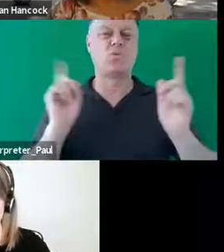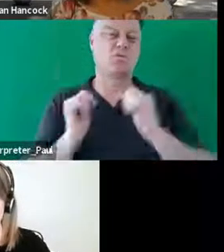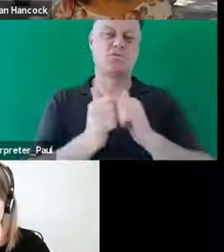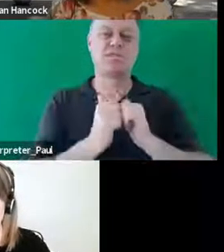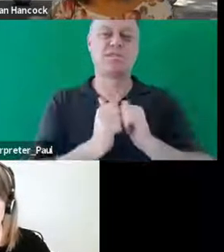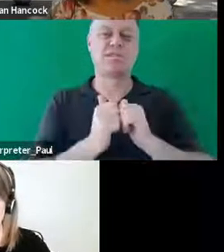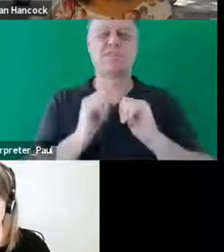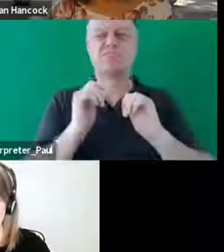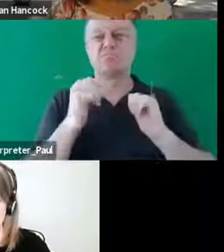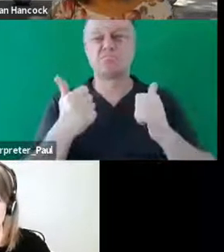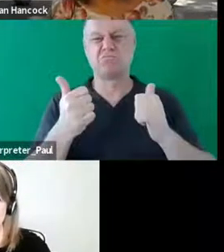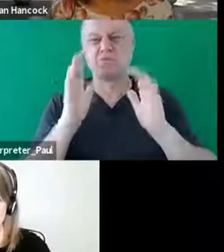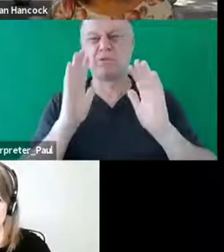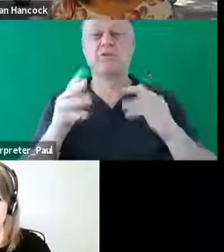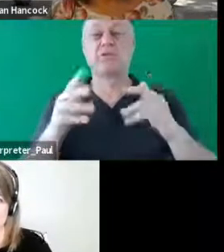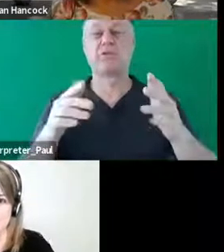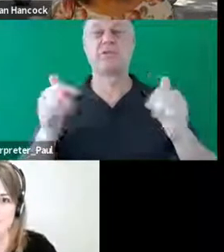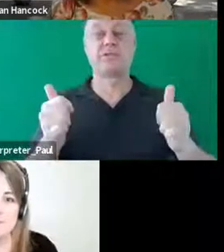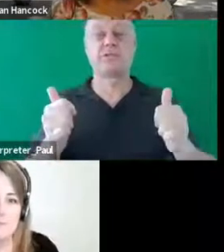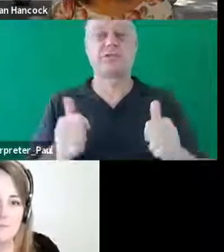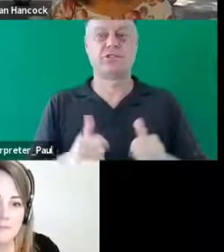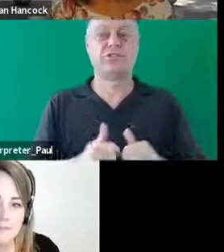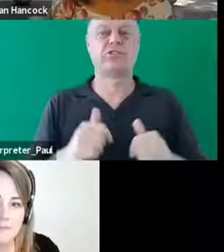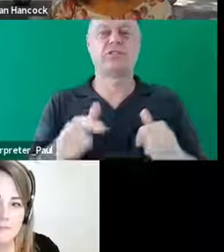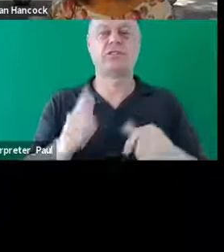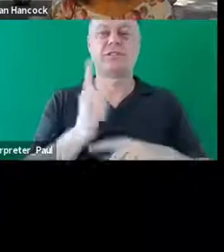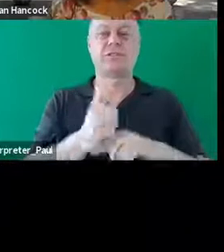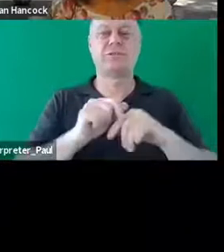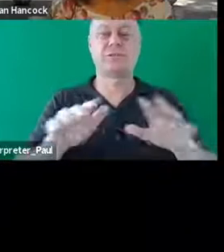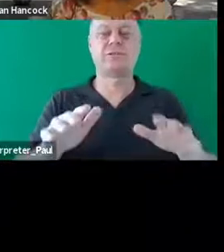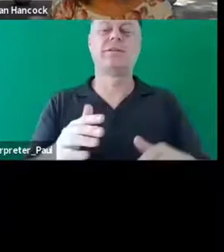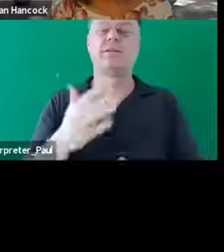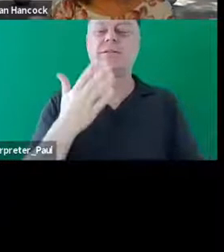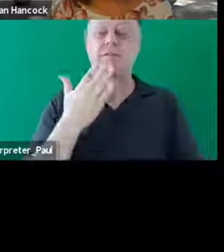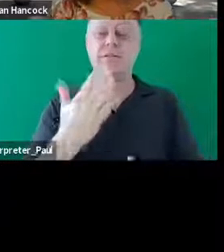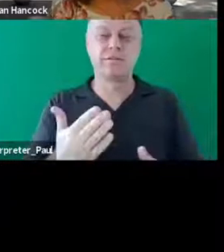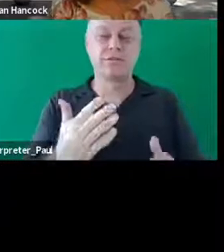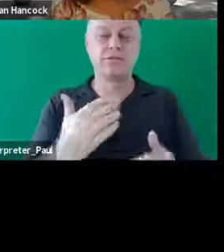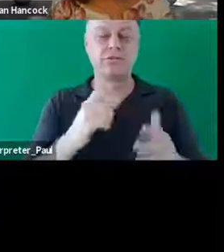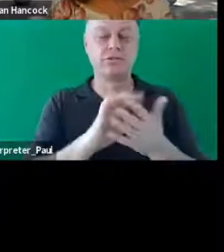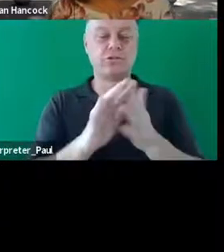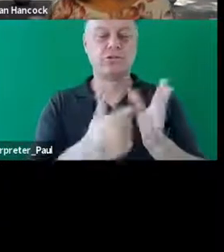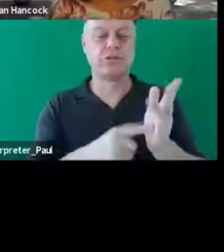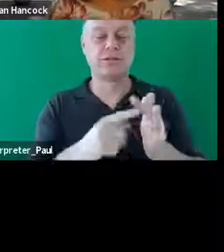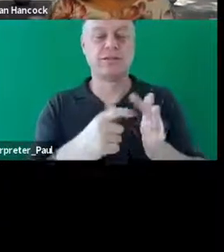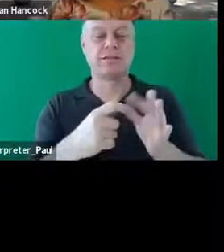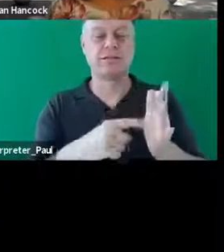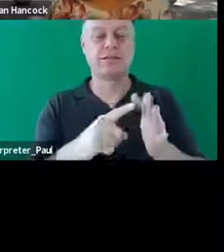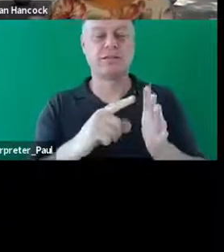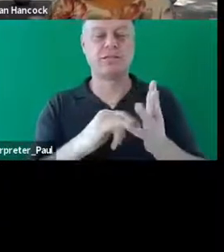way to finish our Webinar. Thank you so much, Charlotte, Jasmine, Katy and Susan for sharing